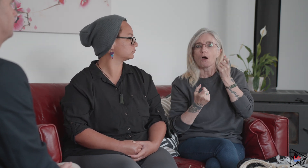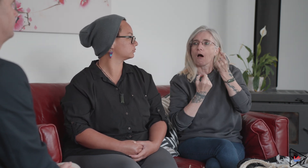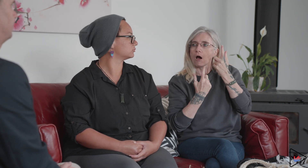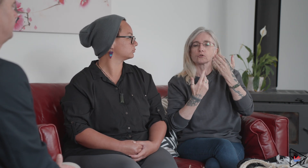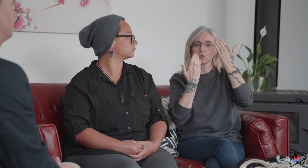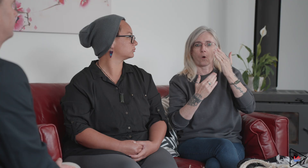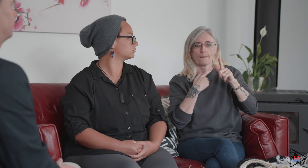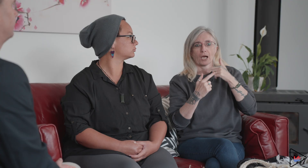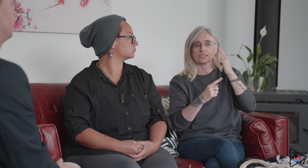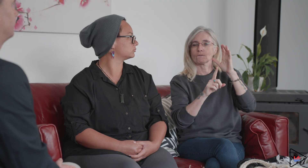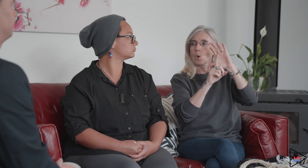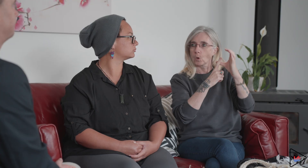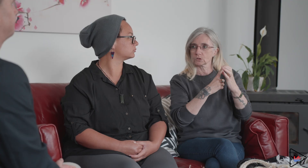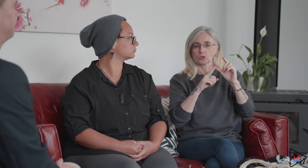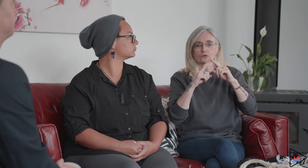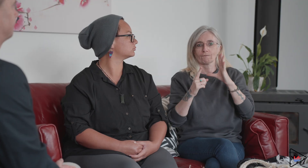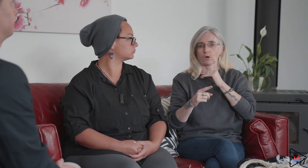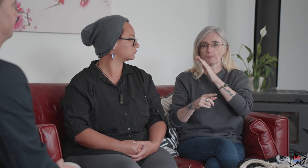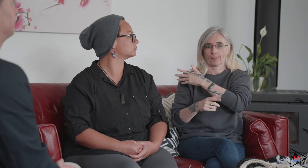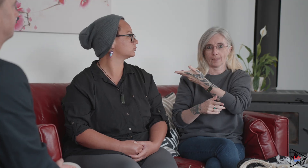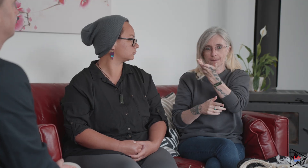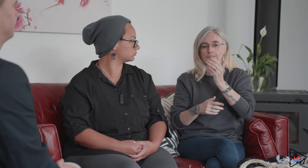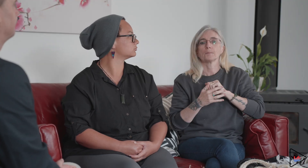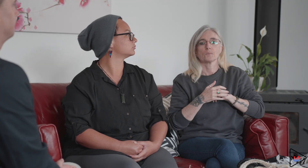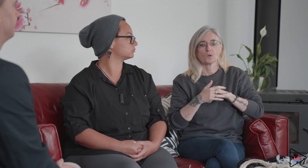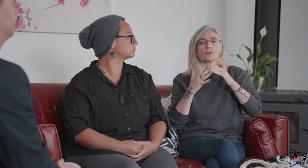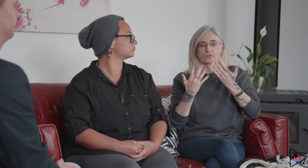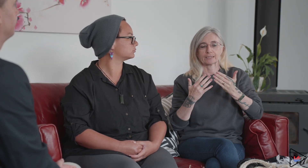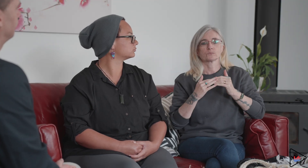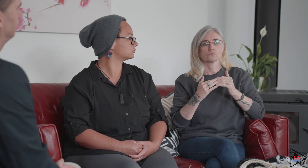the tutor then understood about our culture and some of the differ between different